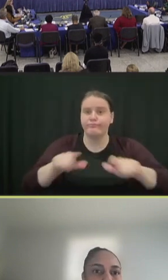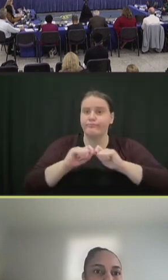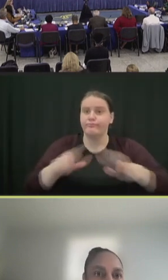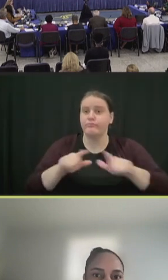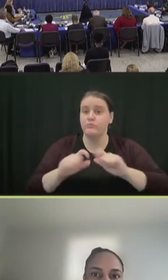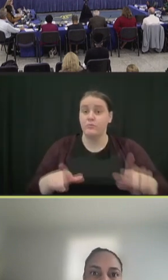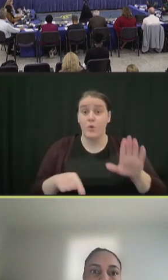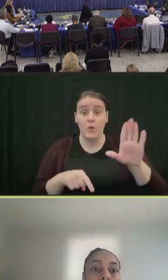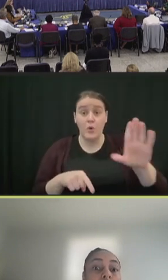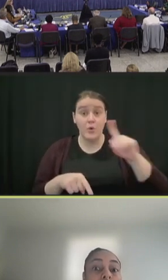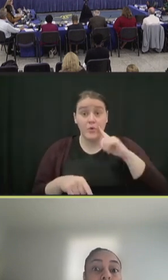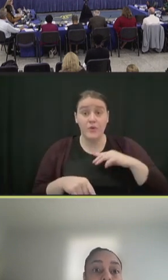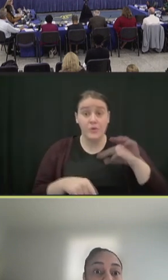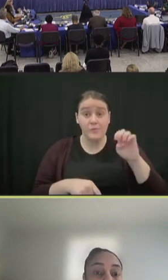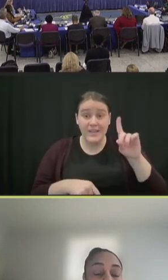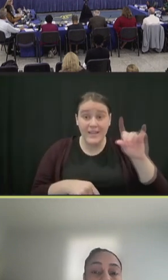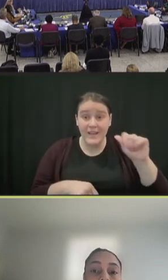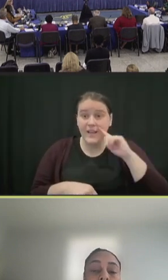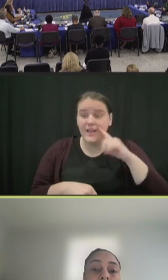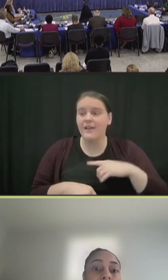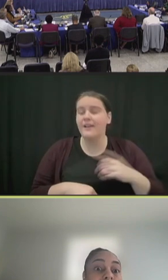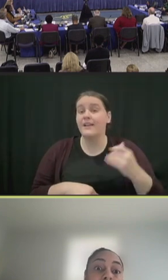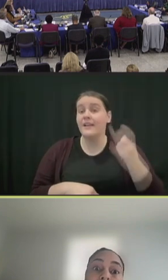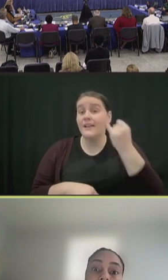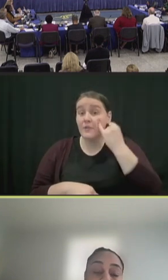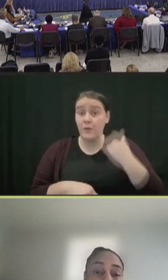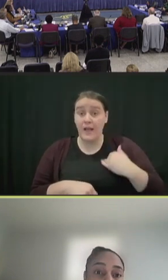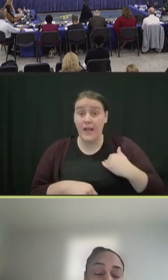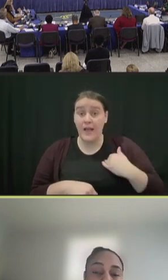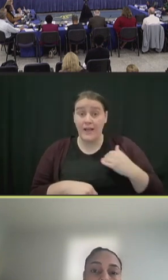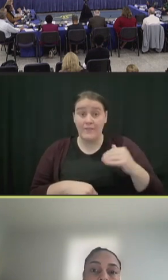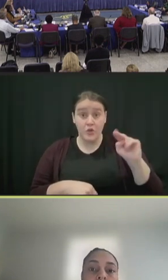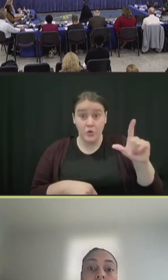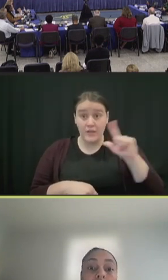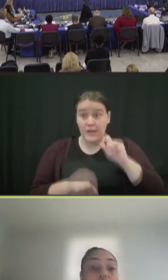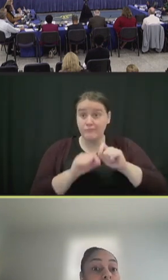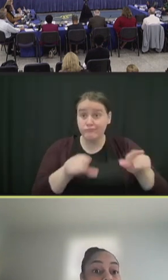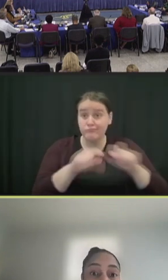on your website. If you've got a newsletter, if you've got an email listserv, if you've got